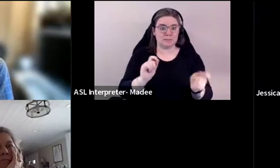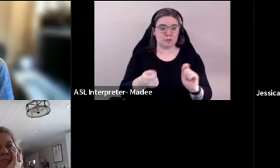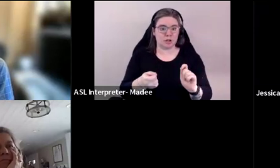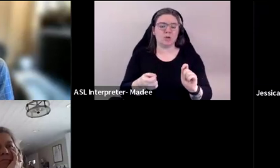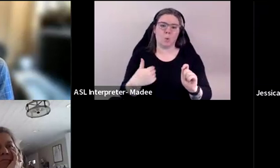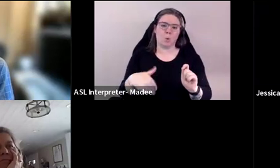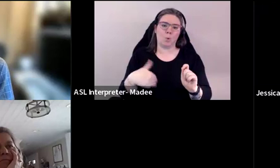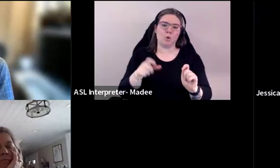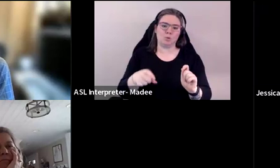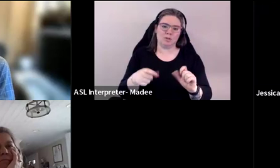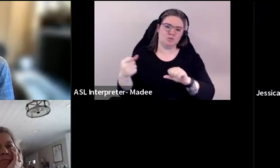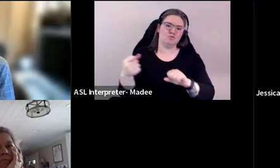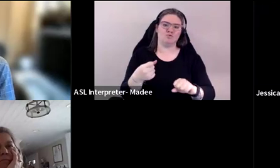Don Dew: advocacy group was